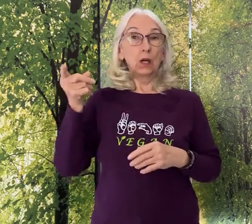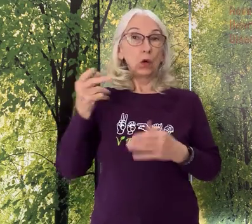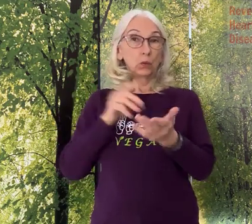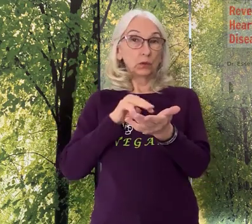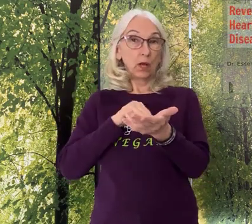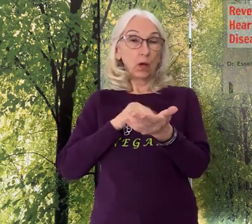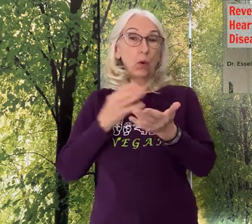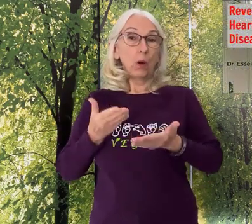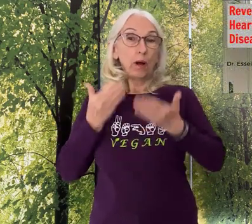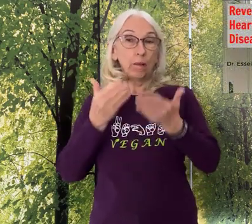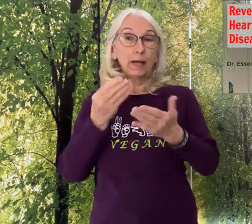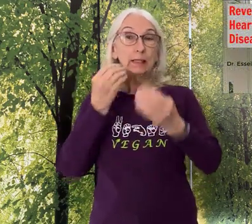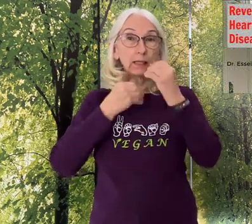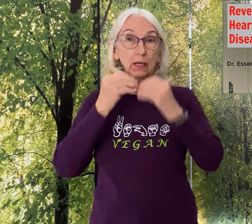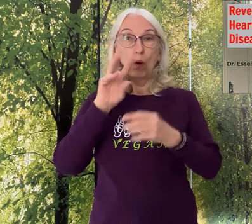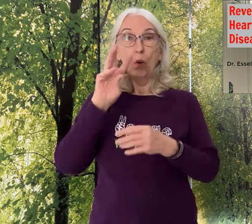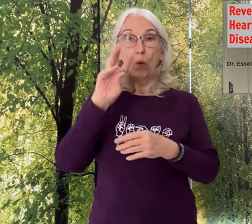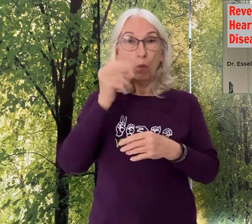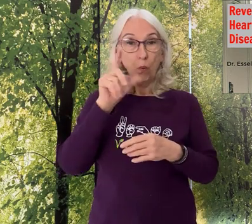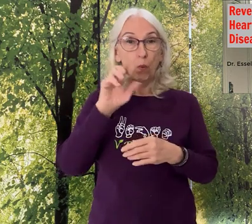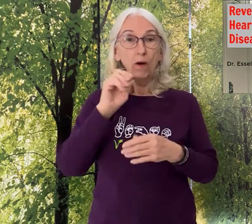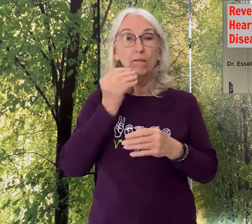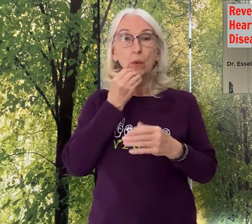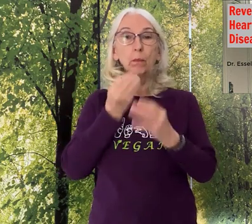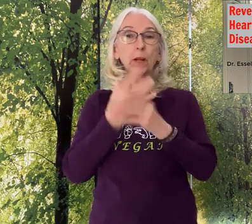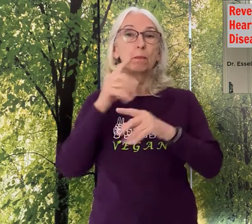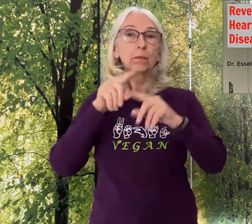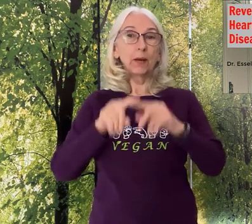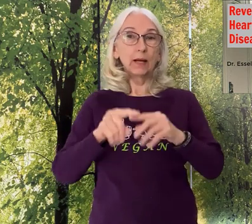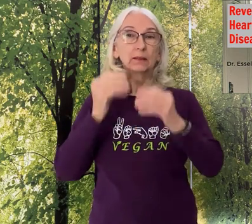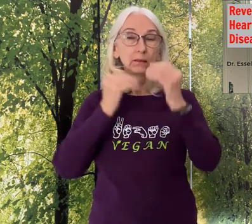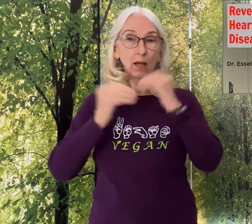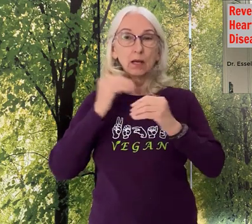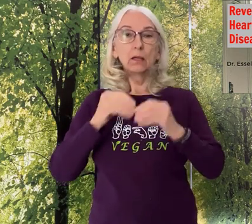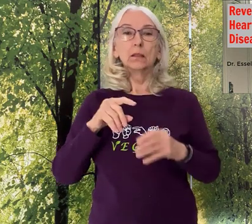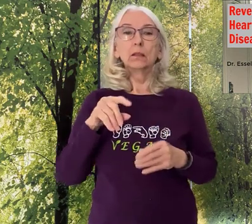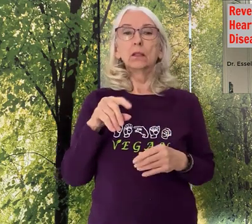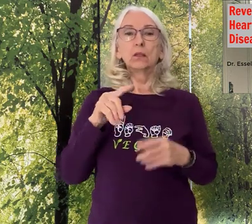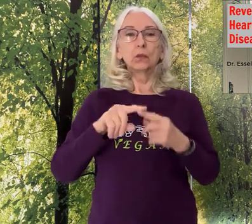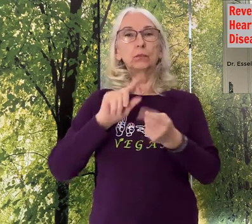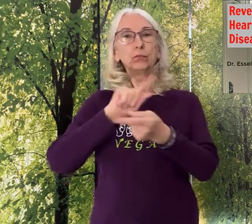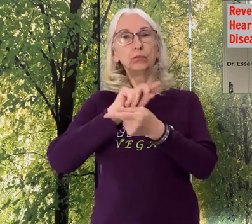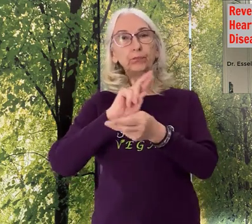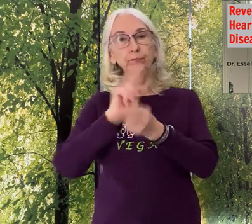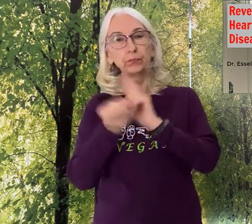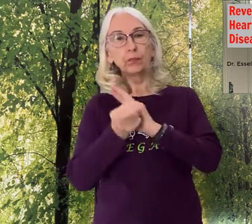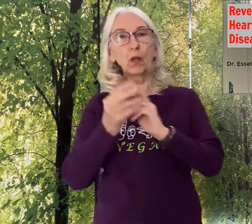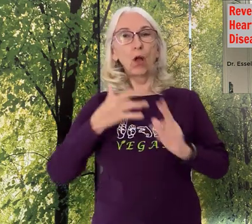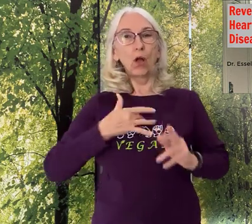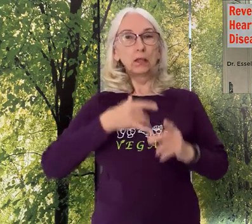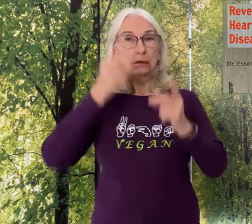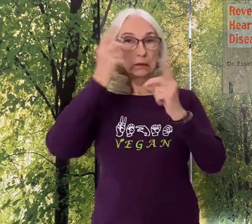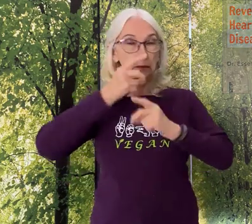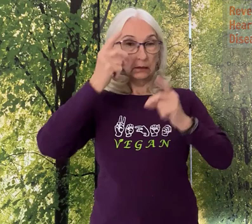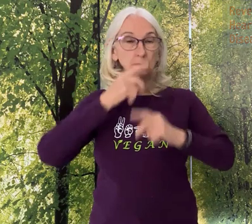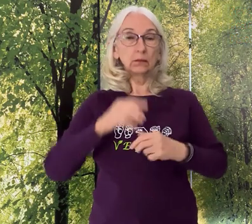He recommended eating a whole food plant-based diet (WFPB) to reverse heart disease.